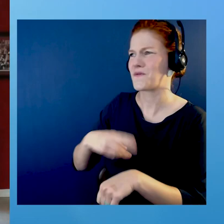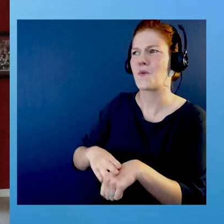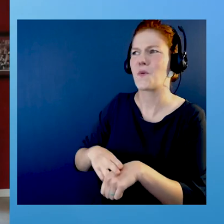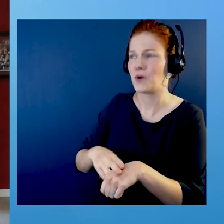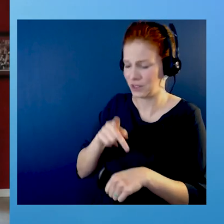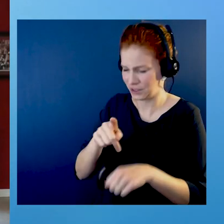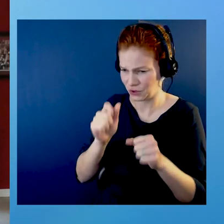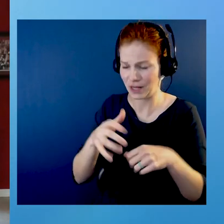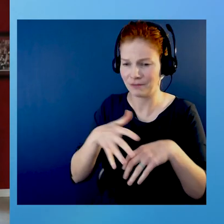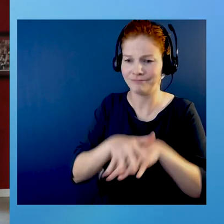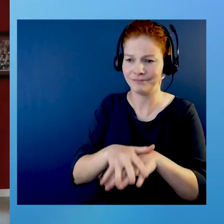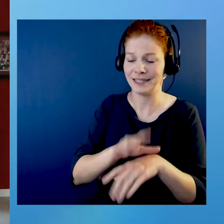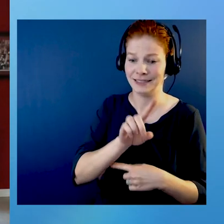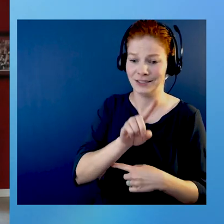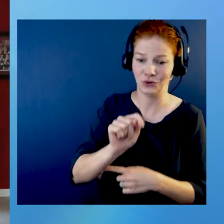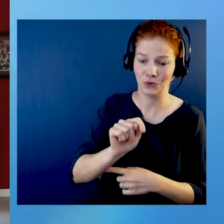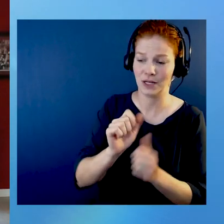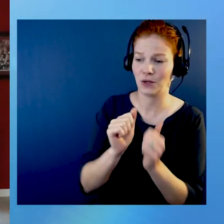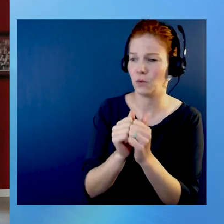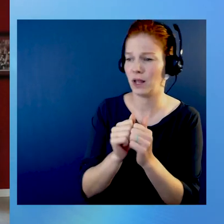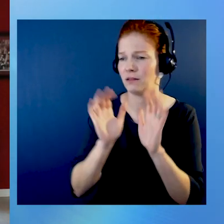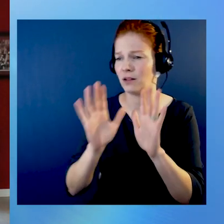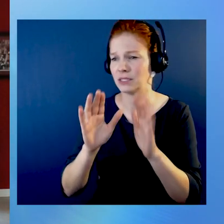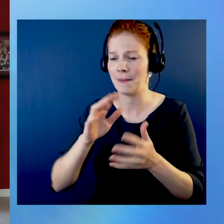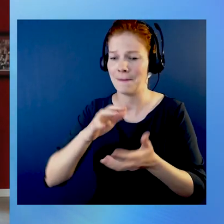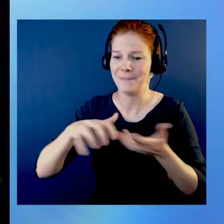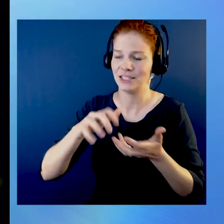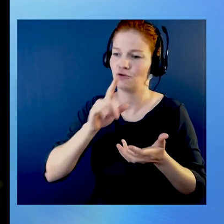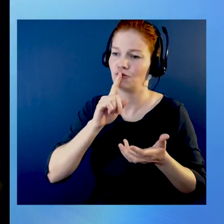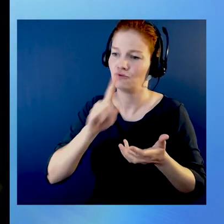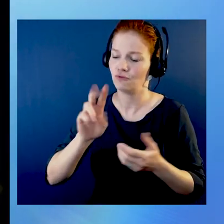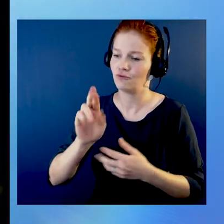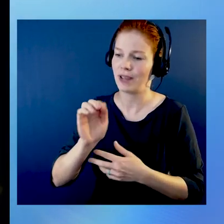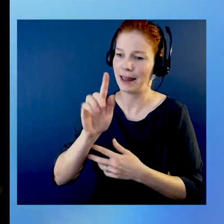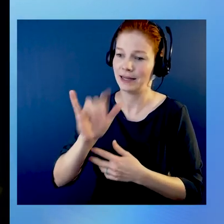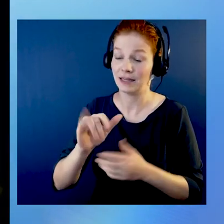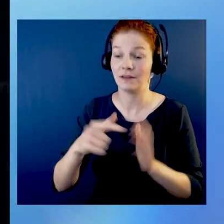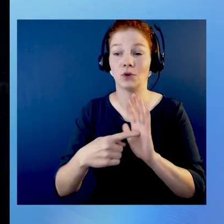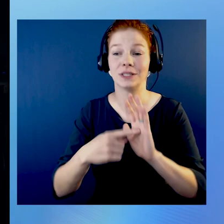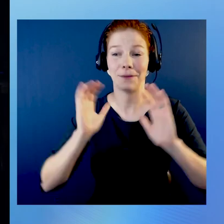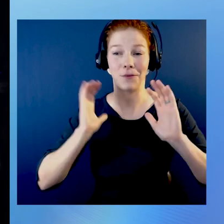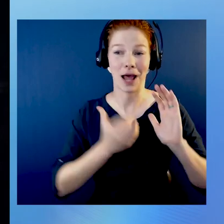integrate your Digital Twins where the amazing mixed reality technologies like Microsoft's HoloLens 2.